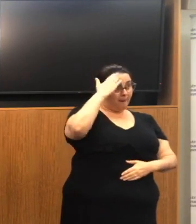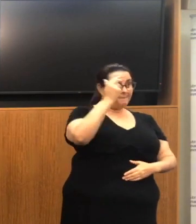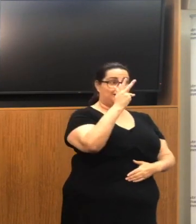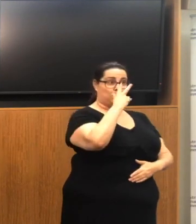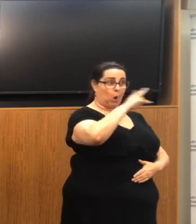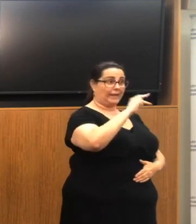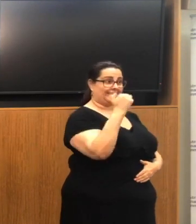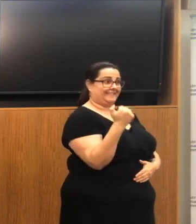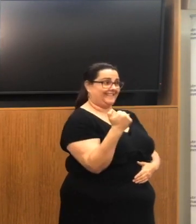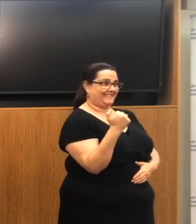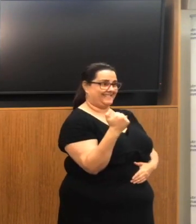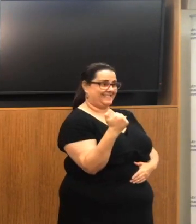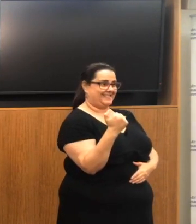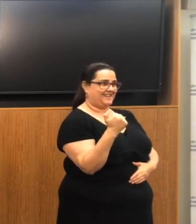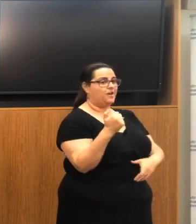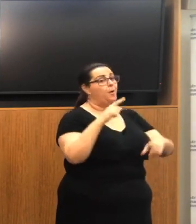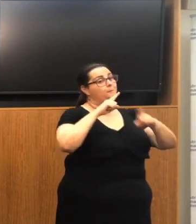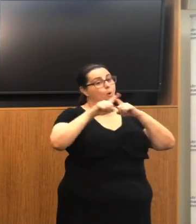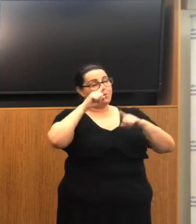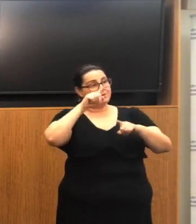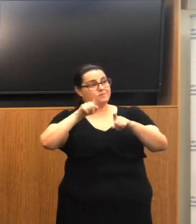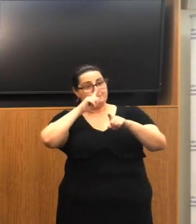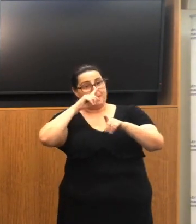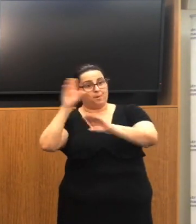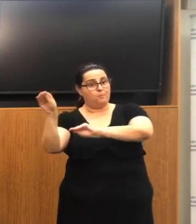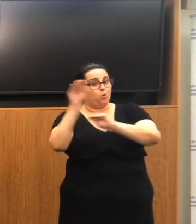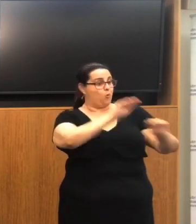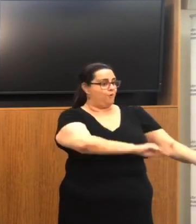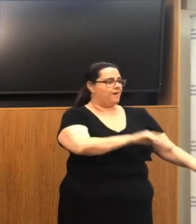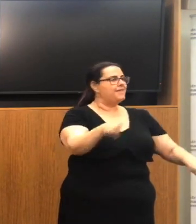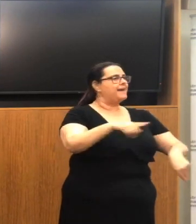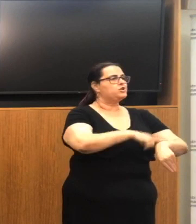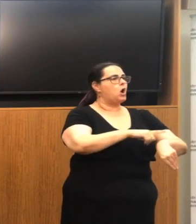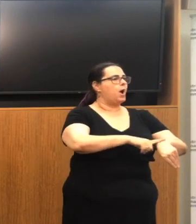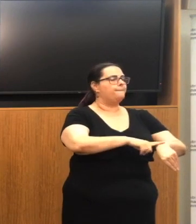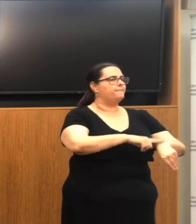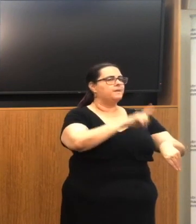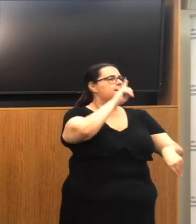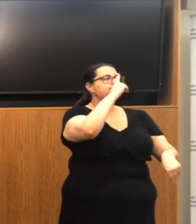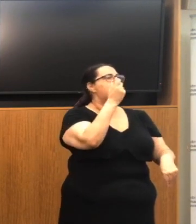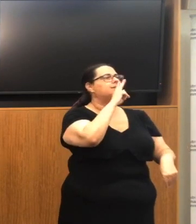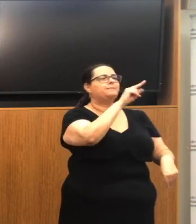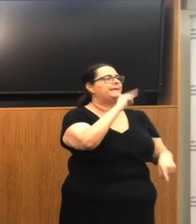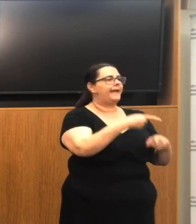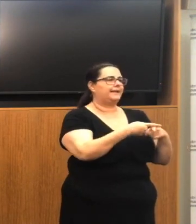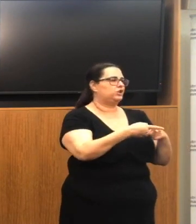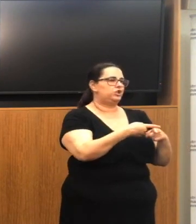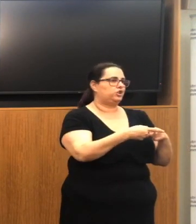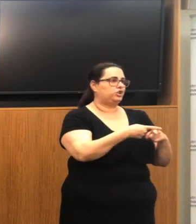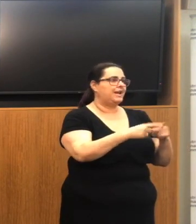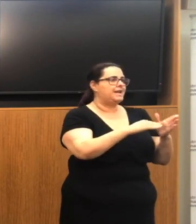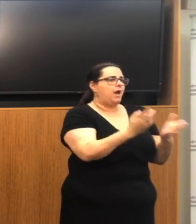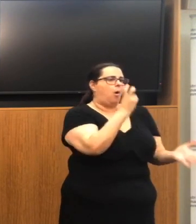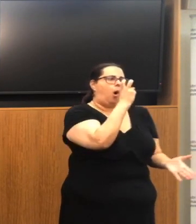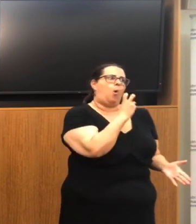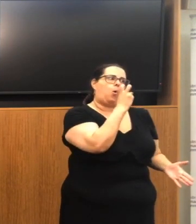Much of the markets at the time could not understand, who could not speak, and asked the fairy from post